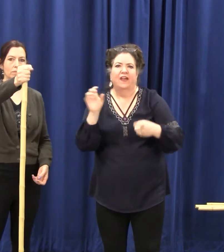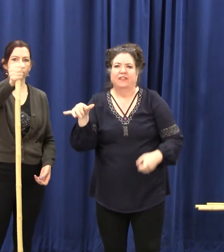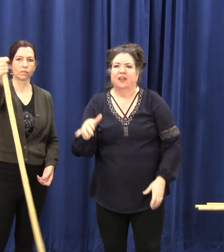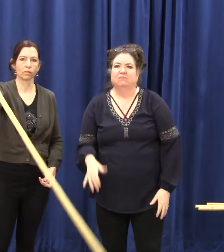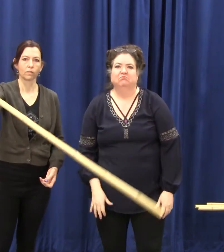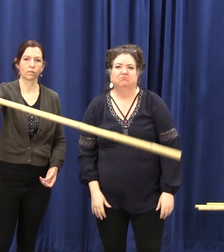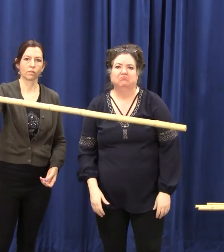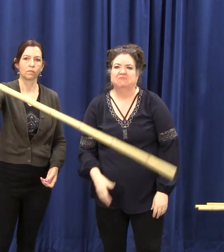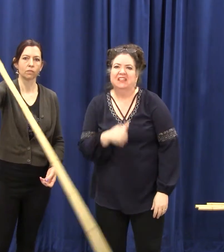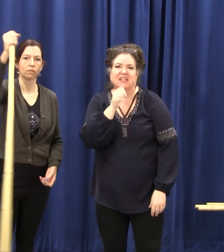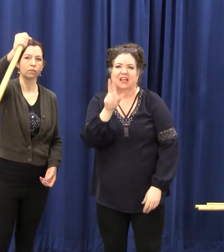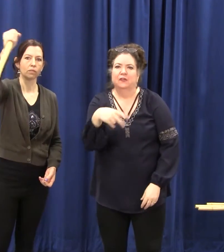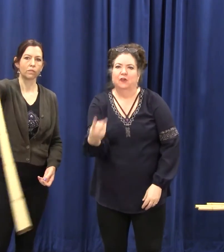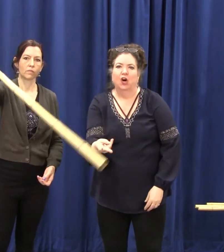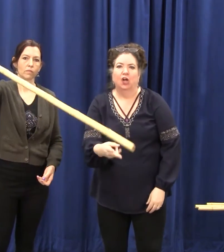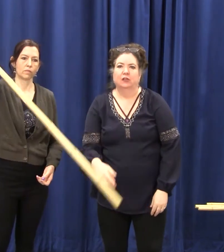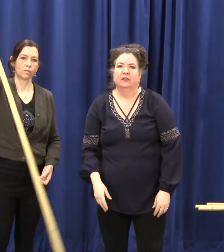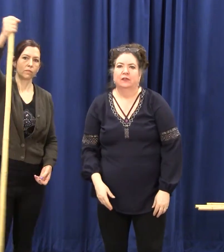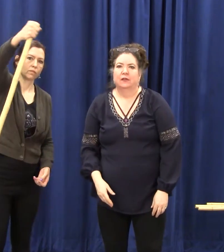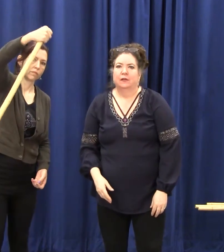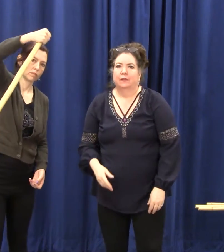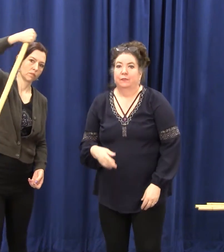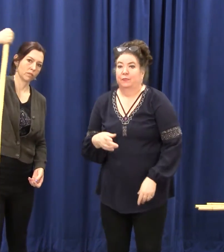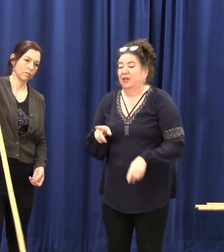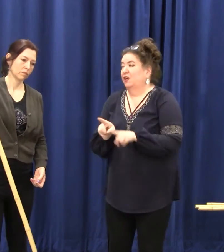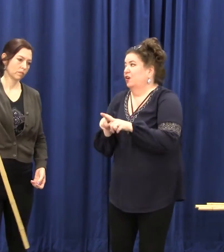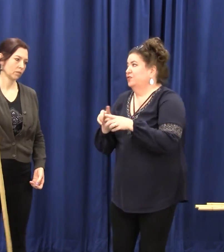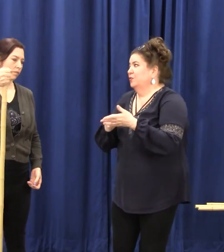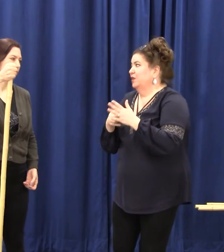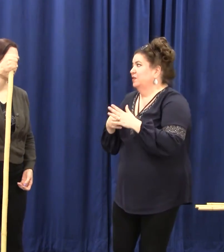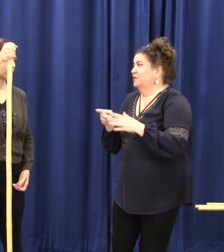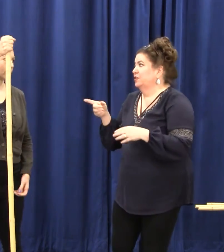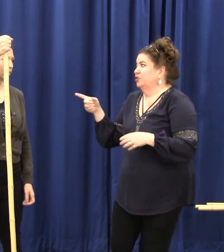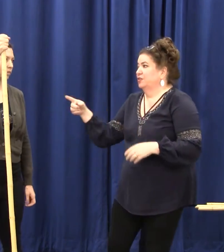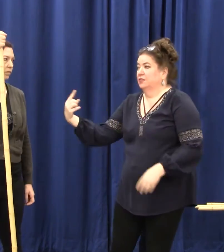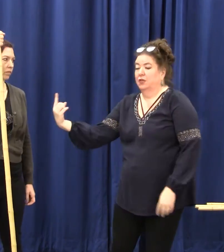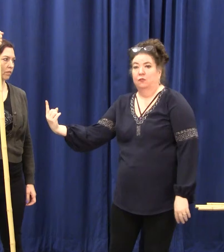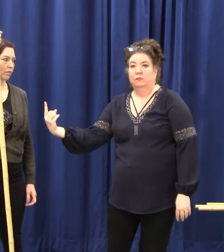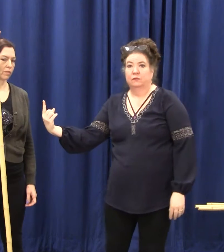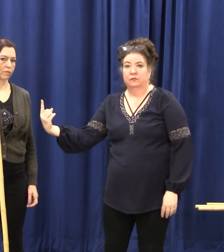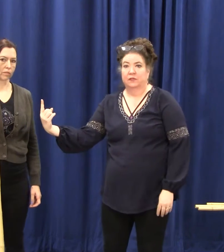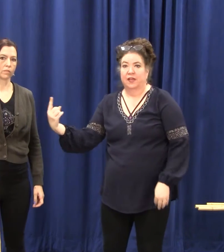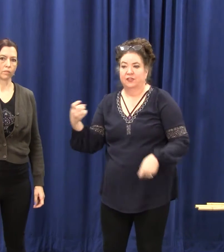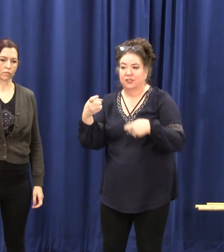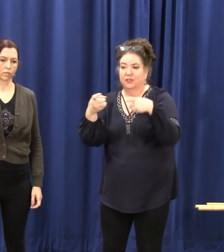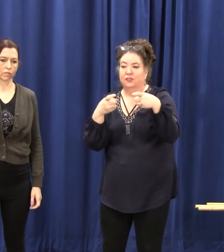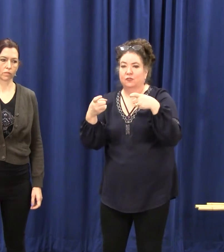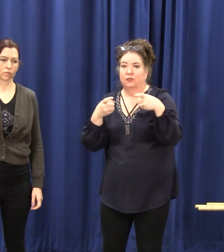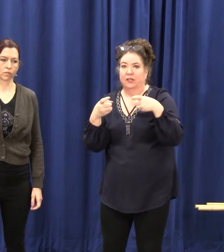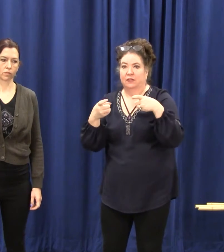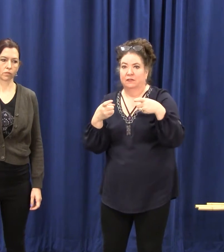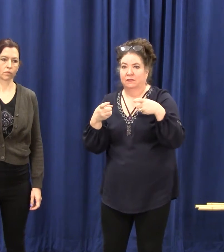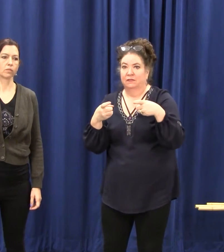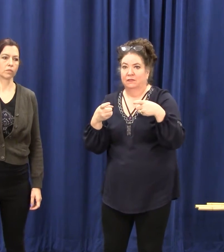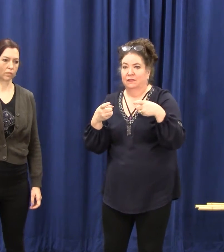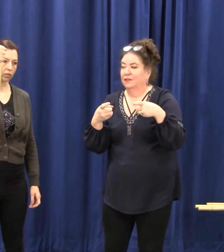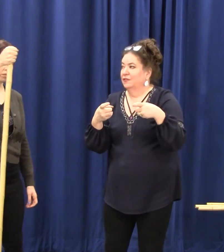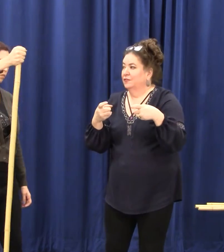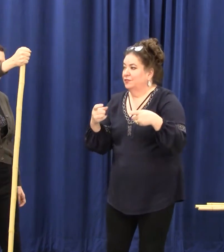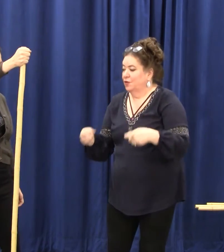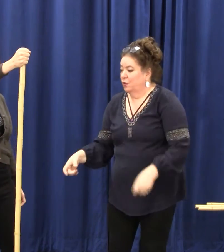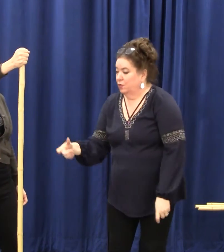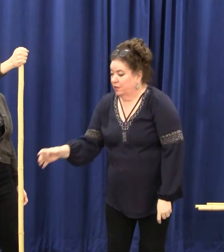that thing! It's not going to fall. But it also means that she's alone and she's controlling.